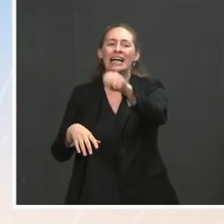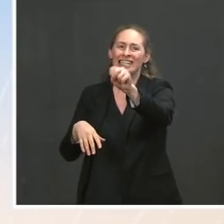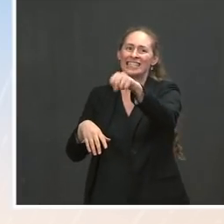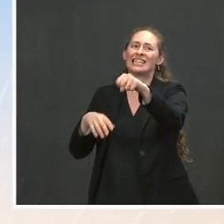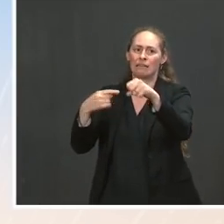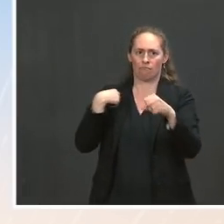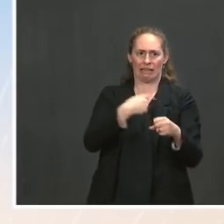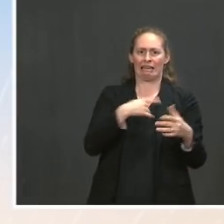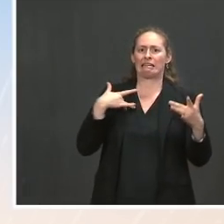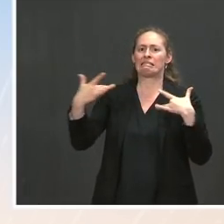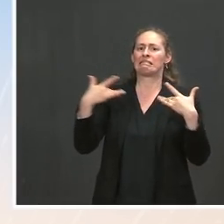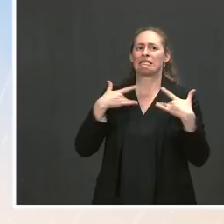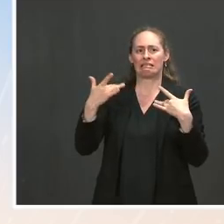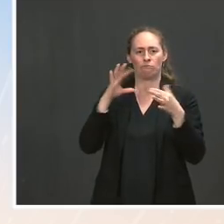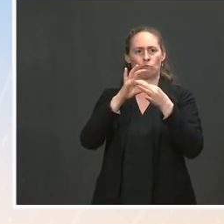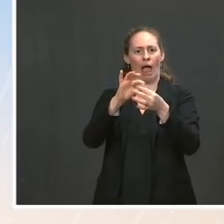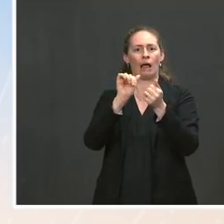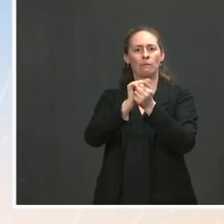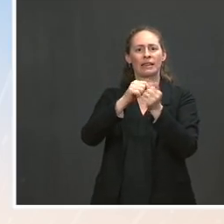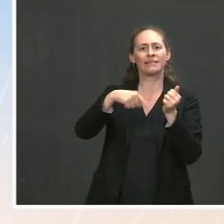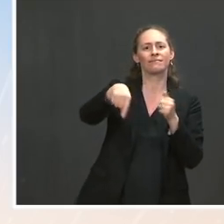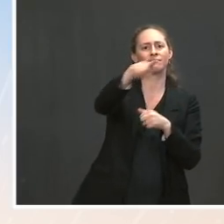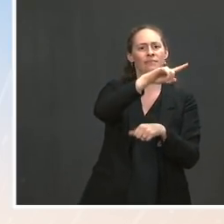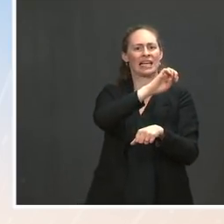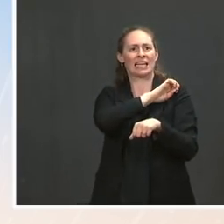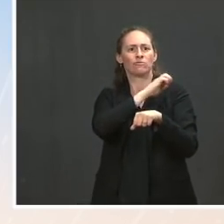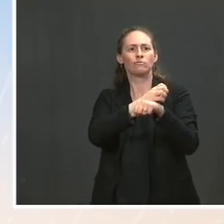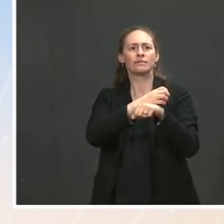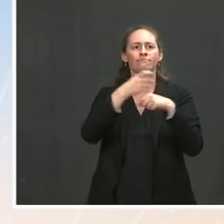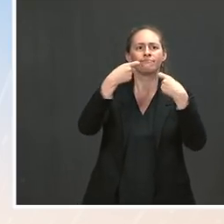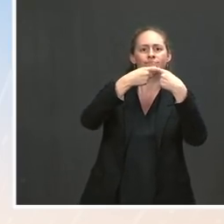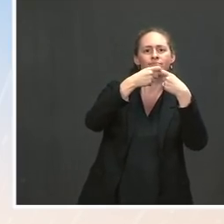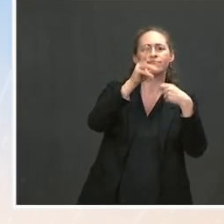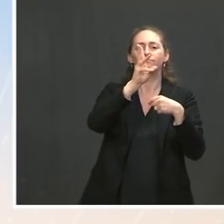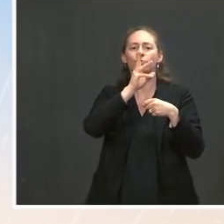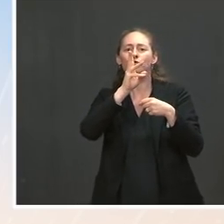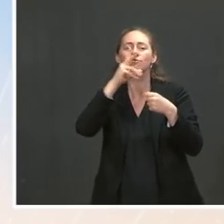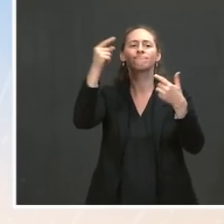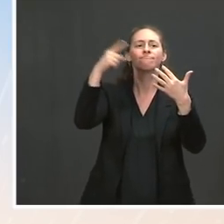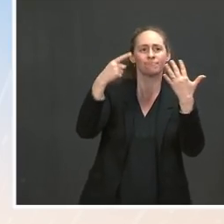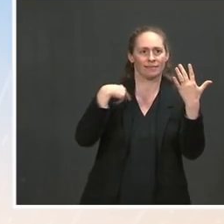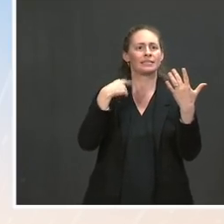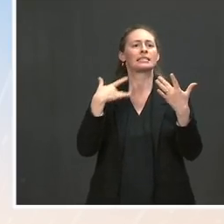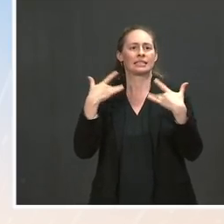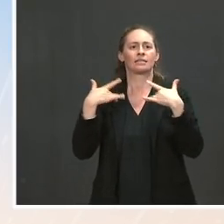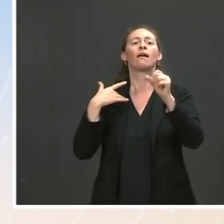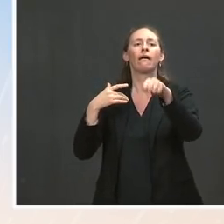by bi-directional transit route for oil. And obviously that's one of the reasons we offered assistance from the United States